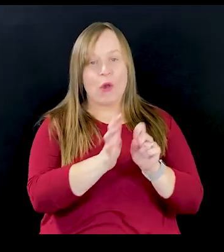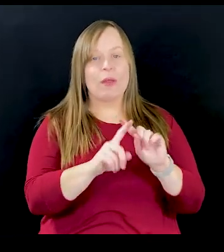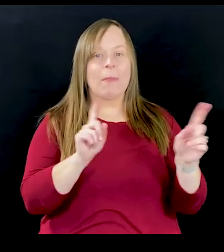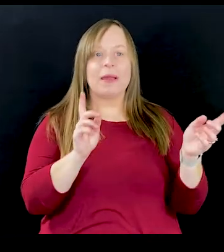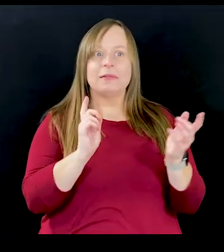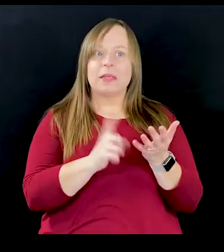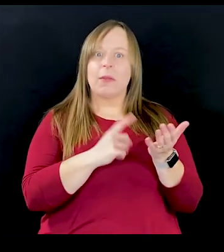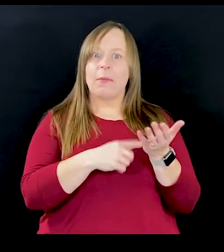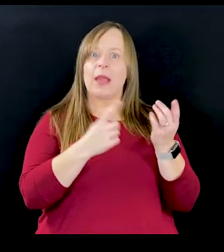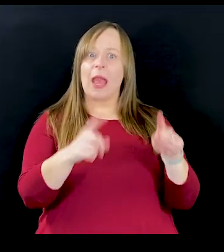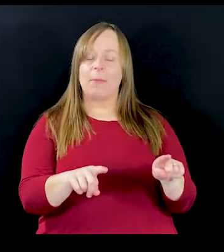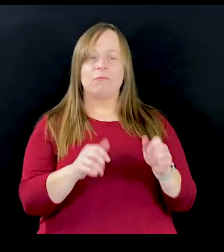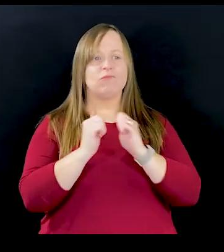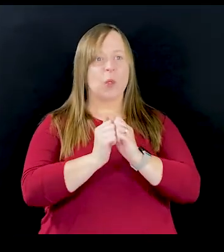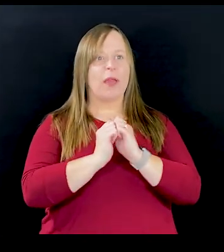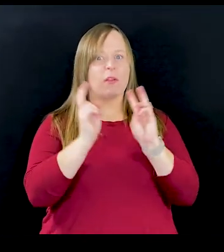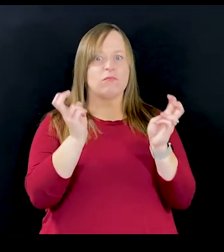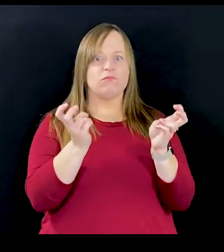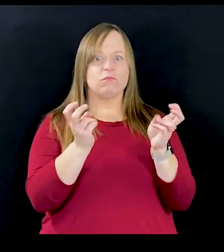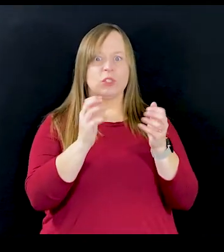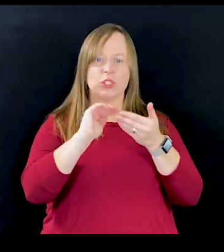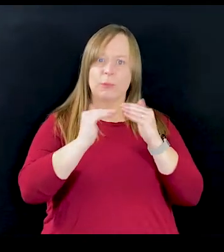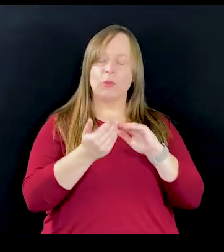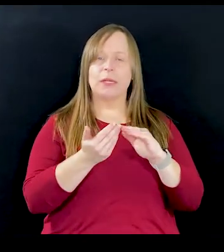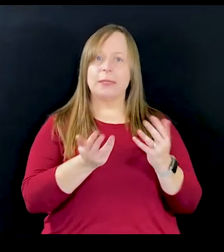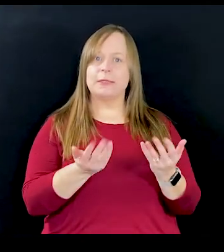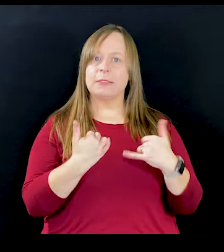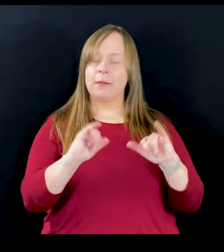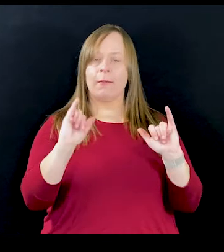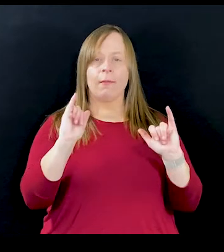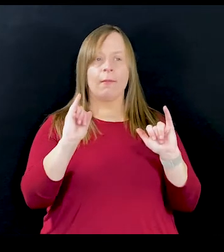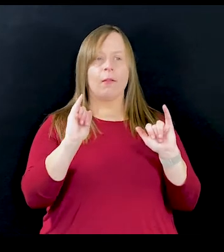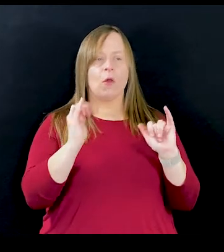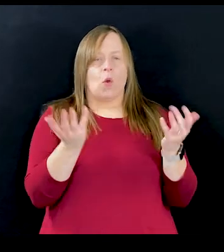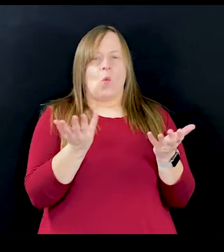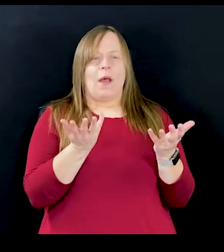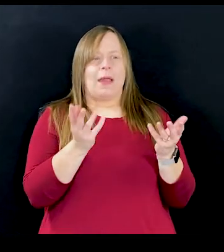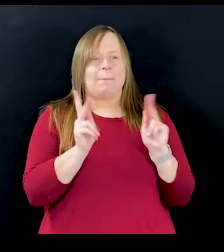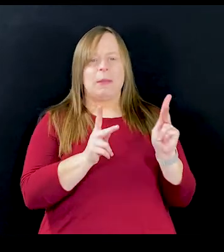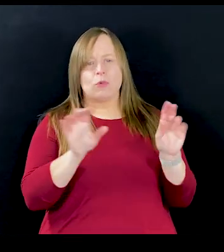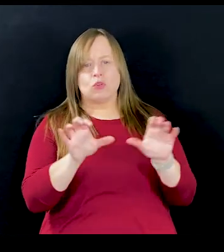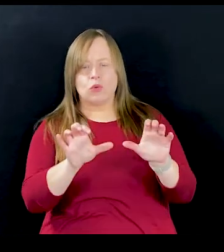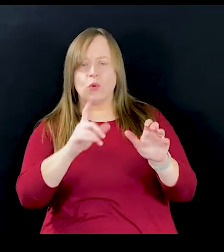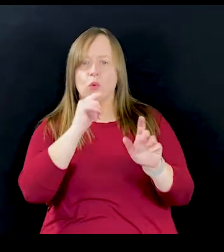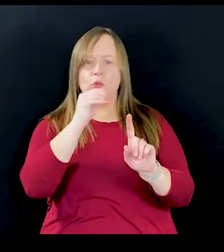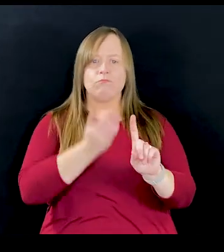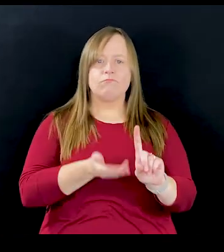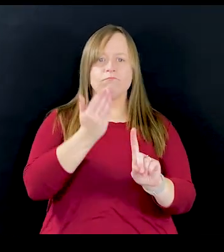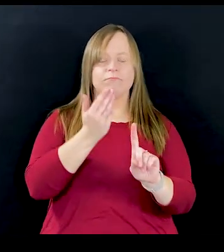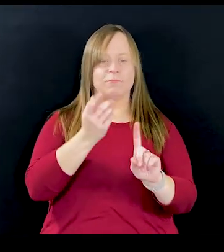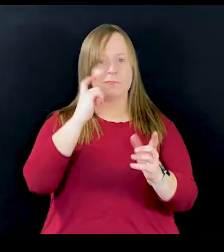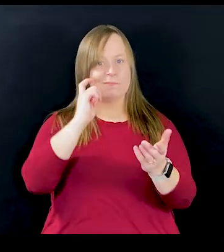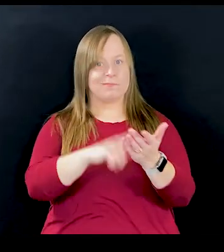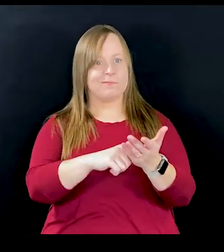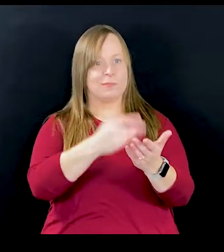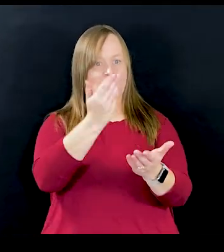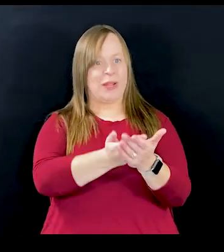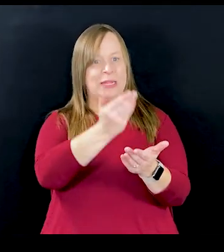But certainly we are together as communities. What can people do, who may be witnessing violence,